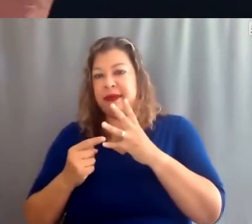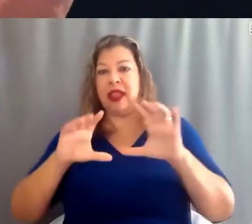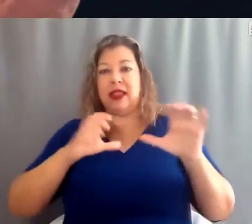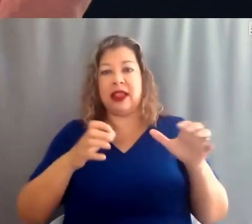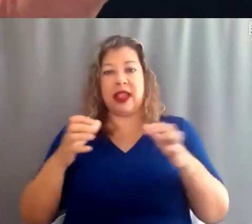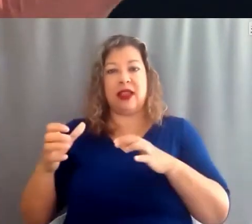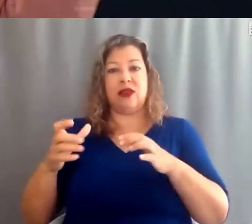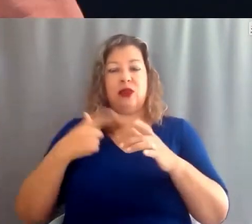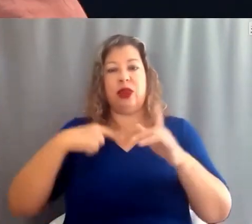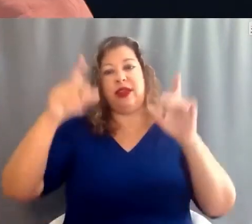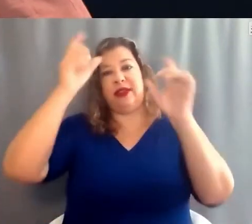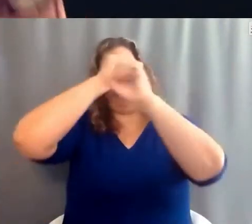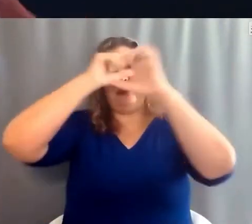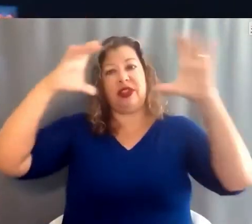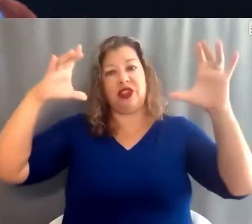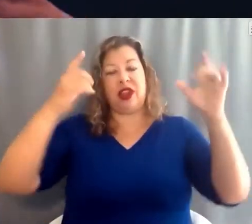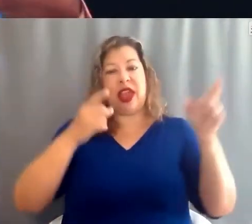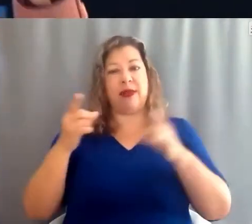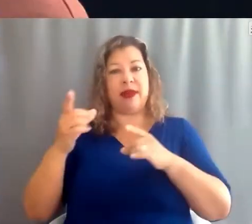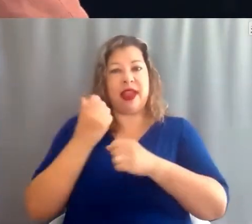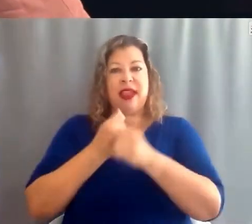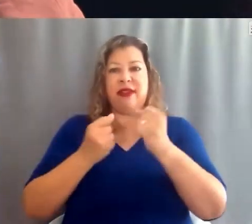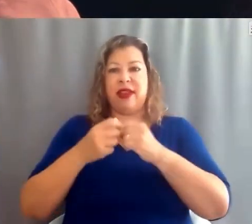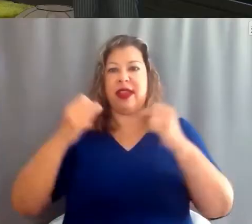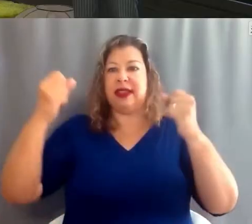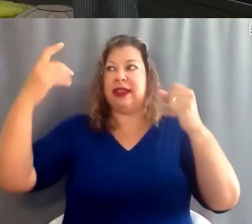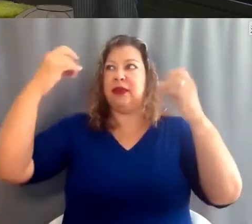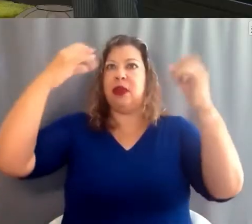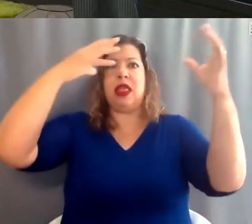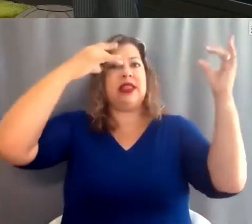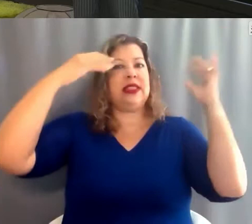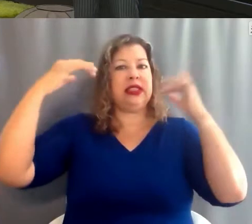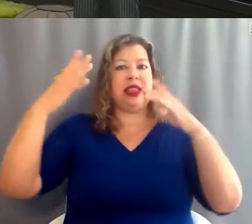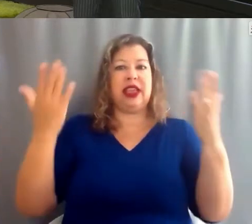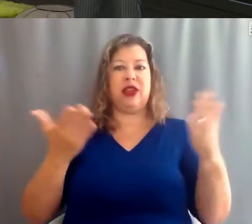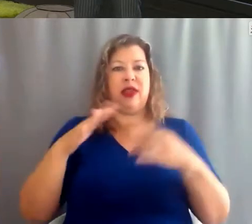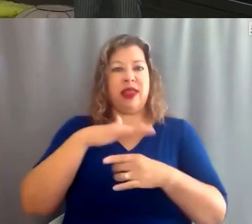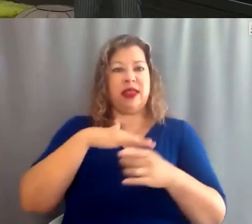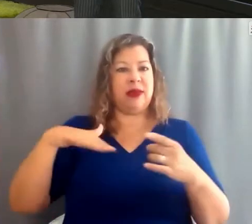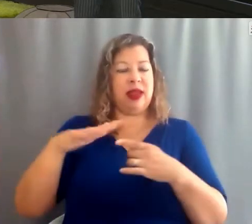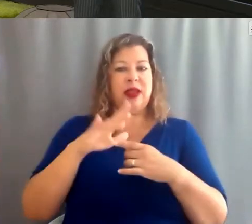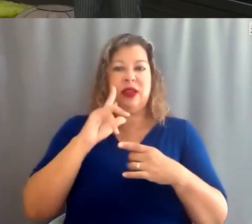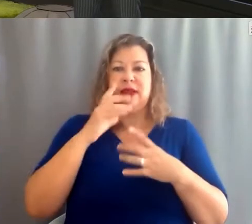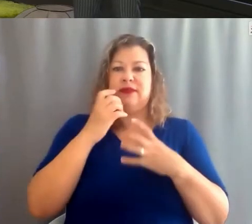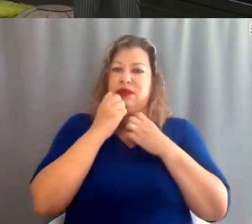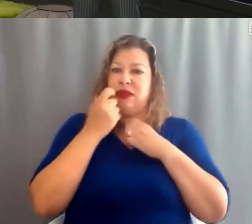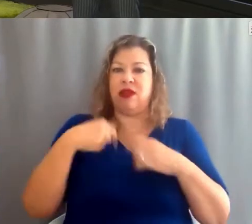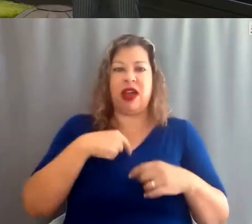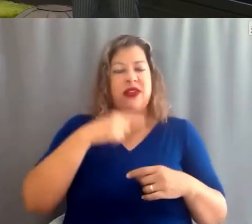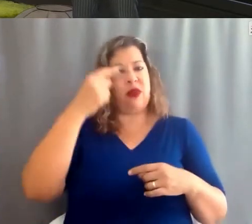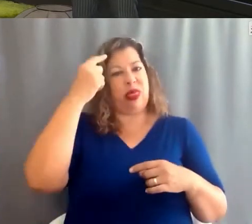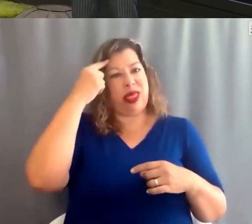what's going forward, and all the stimuli in the space, is. It was essential for us to think about a place where